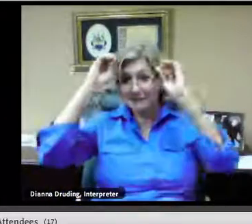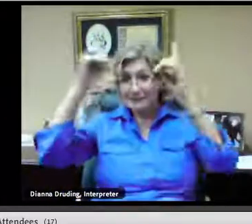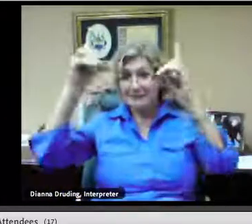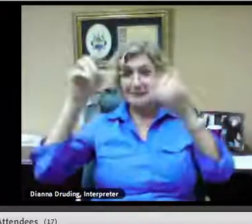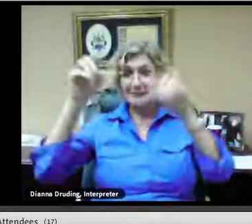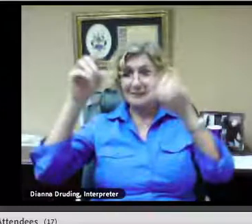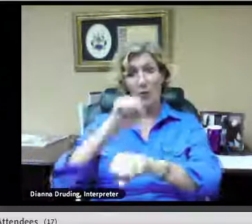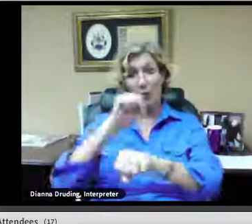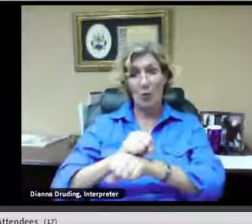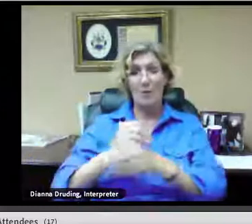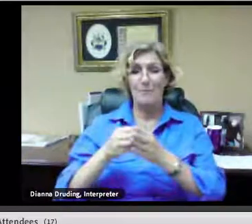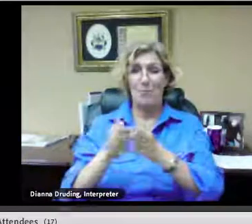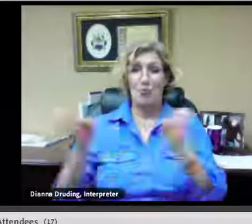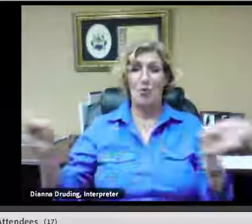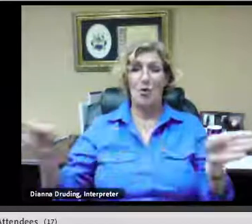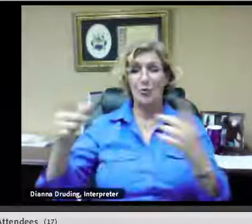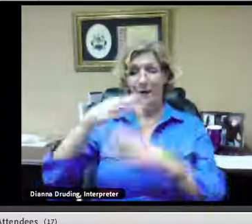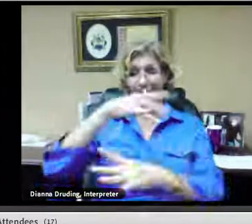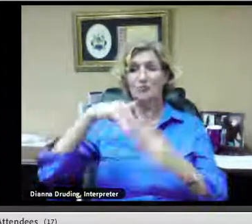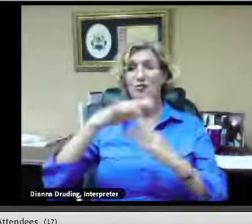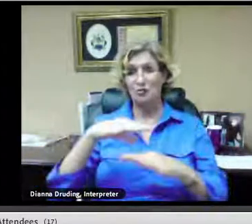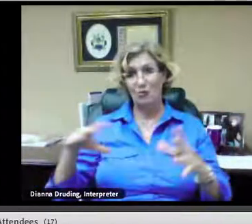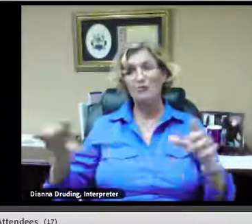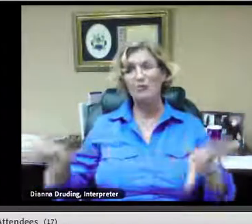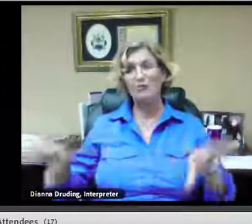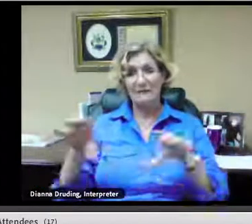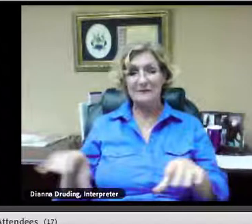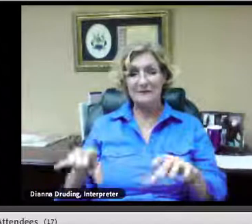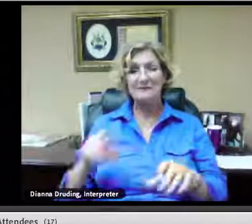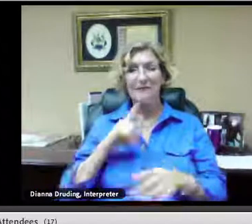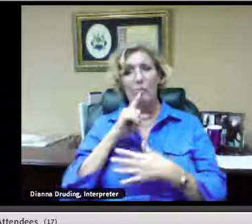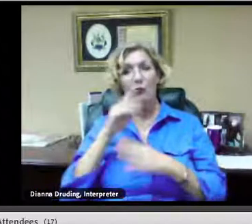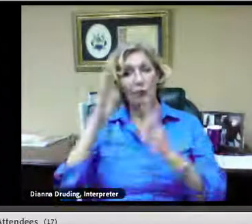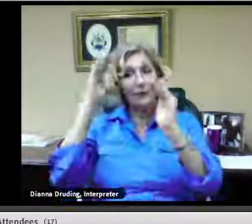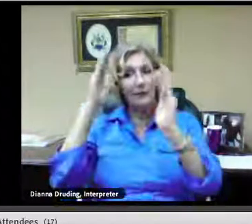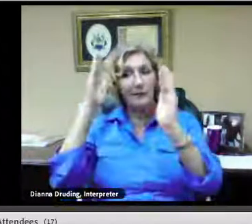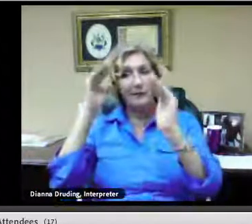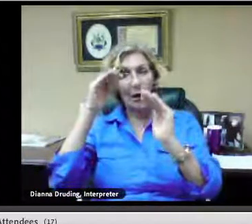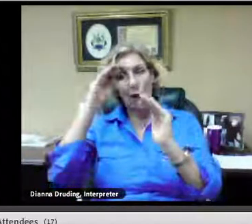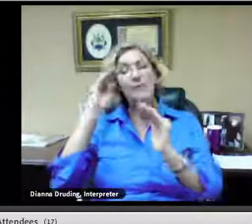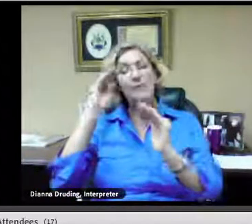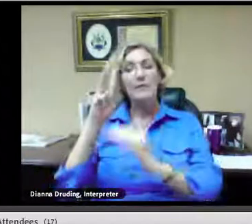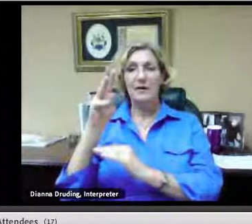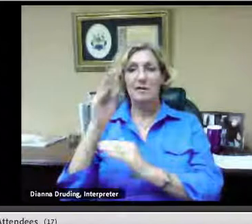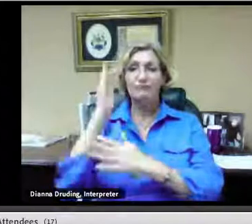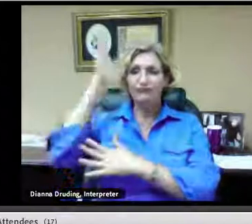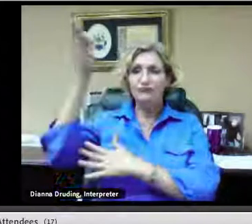on accessibility points will get at some of these and try to give you some frames to help combat the ableism